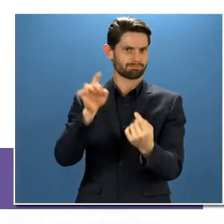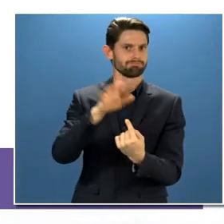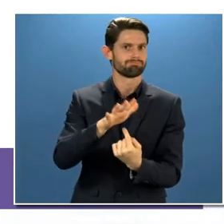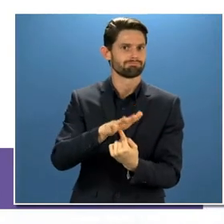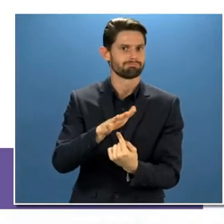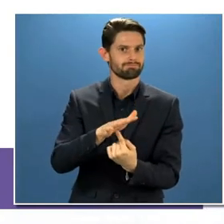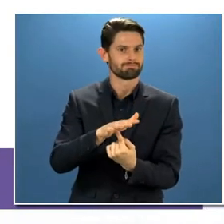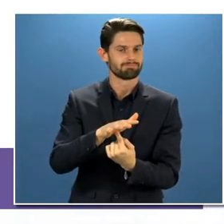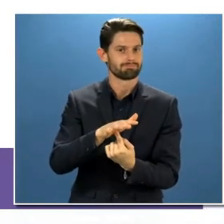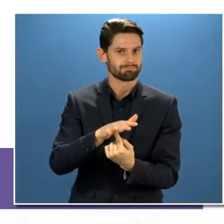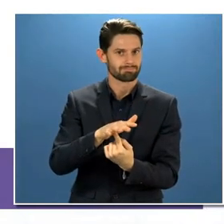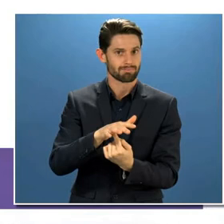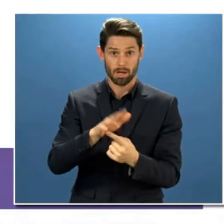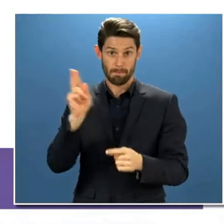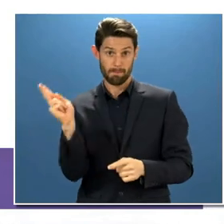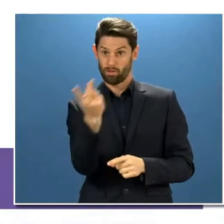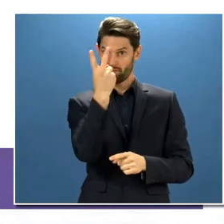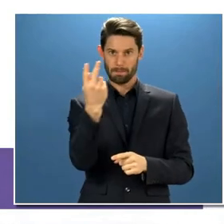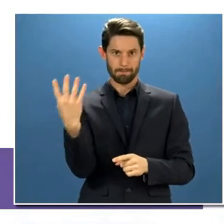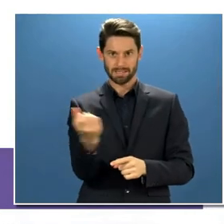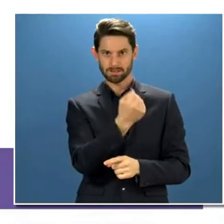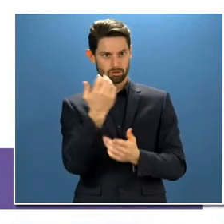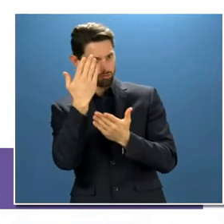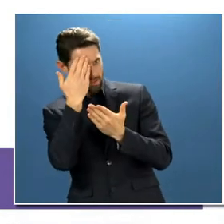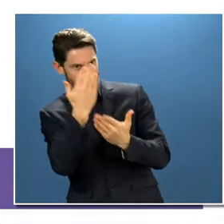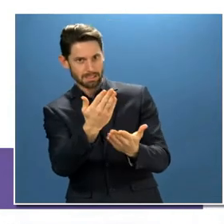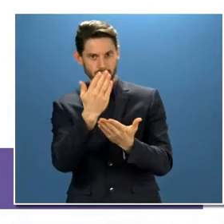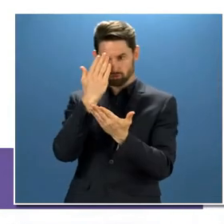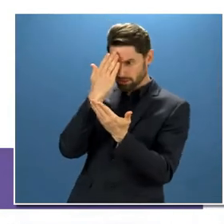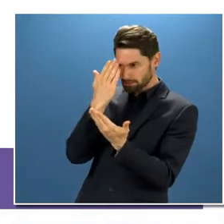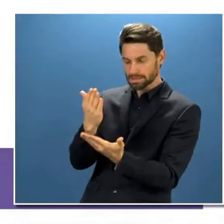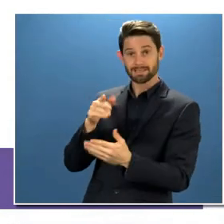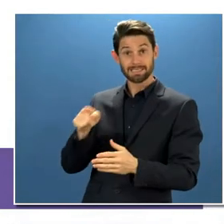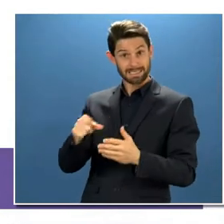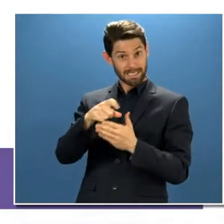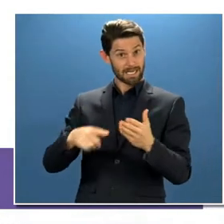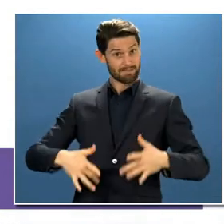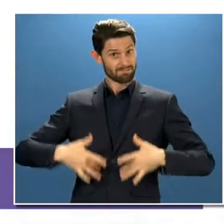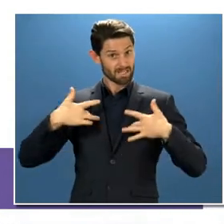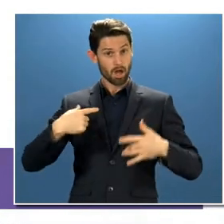parties getting on well and being able to reveal aspects of themselves to each